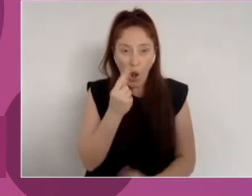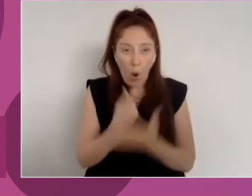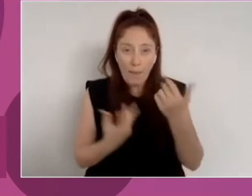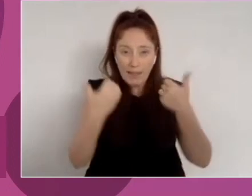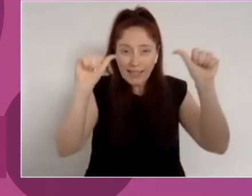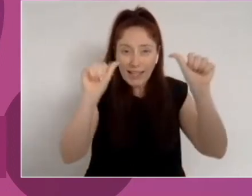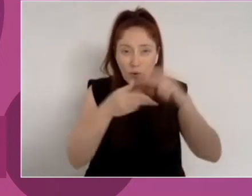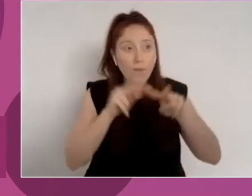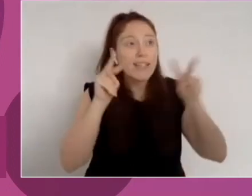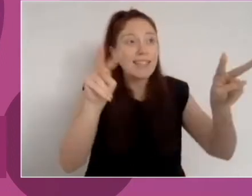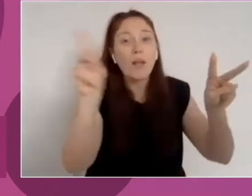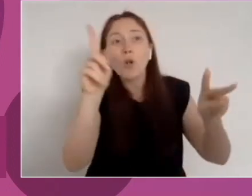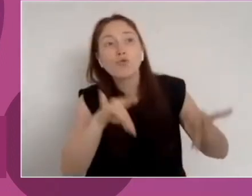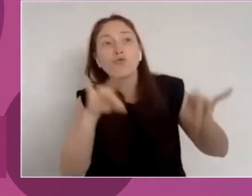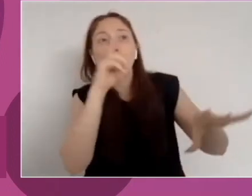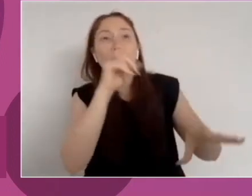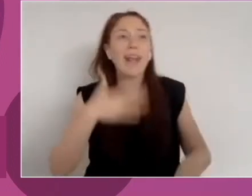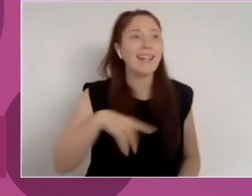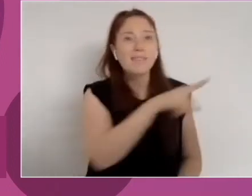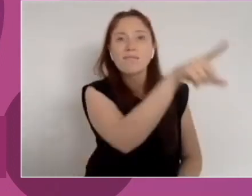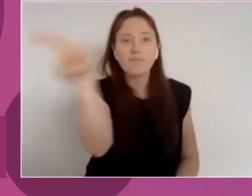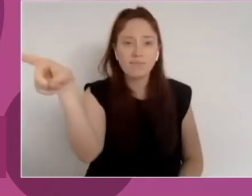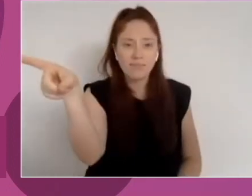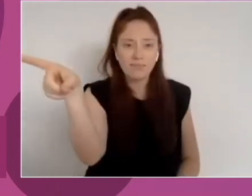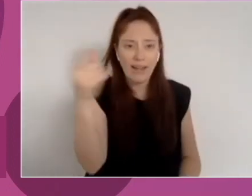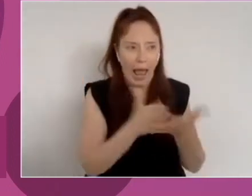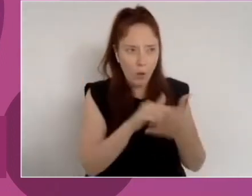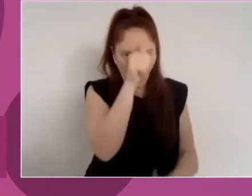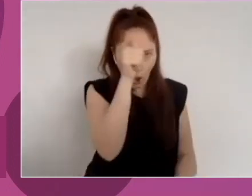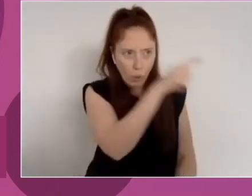reality is that the only way that we can resonate with what Australians need is if we are working